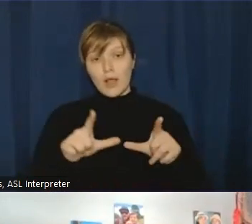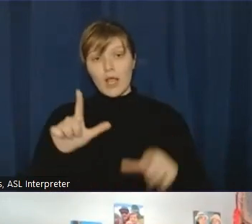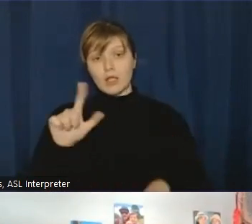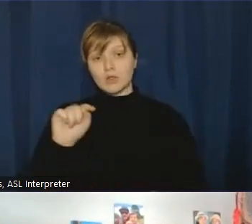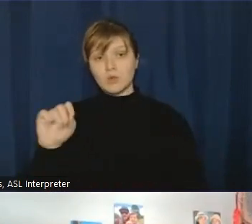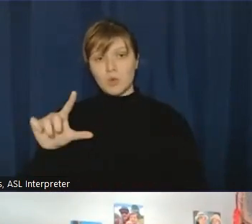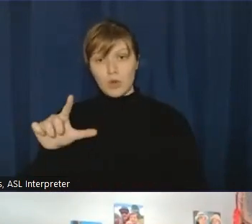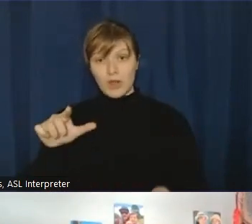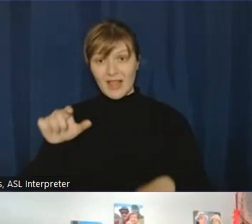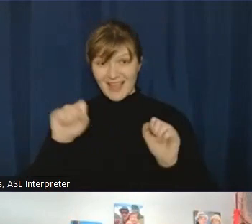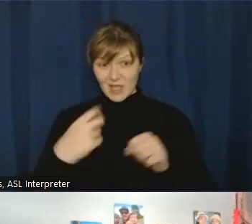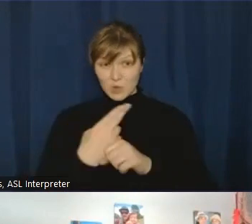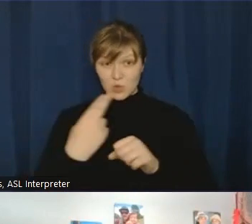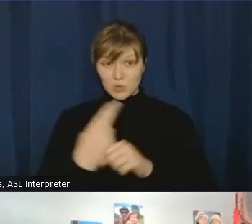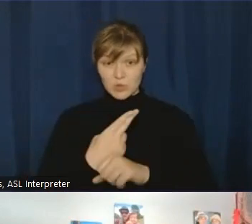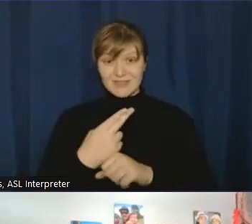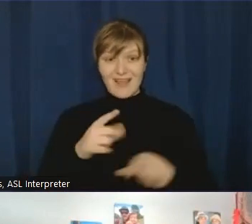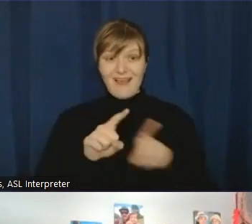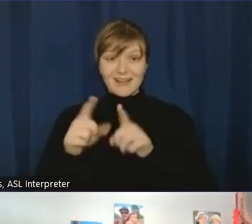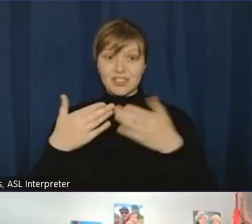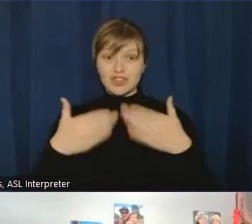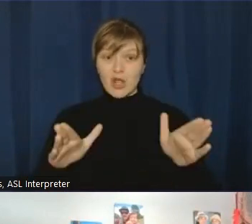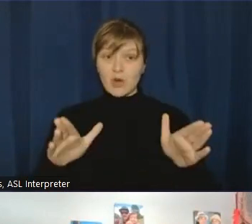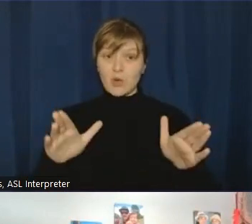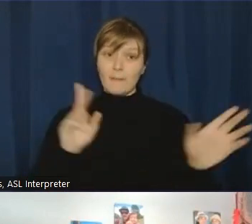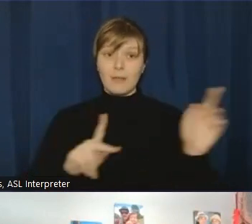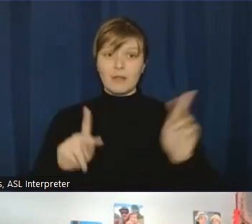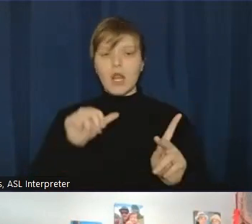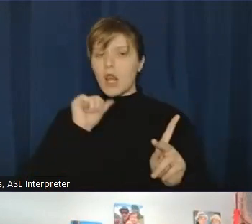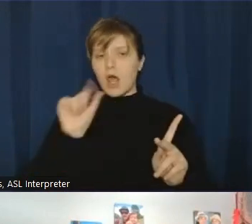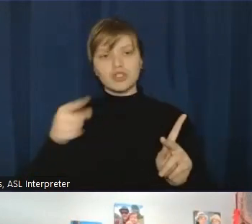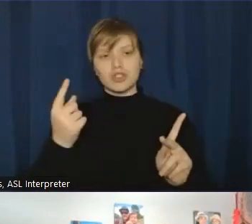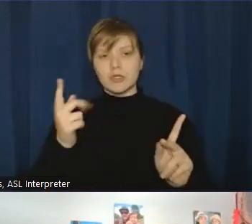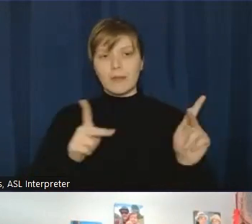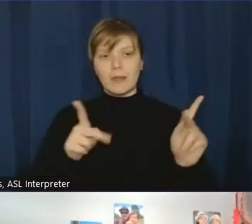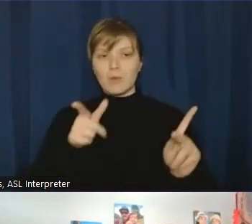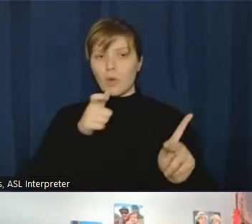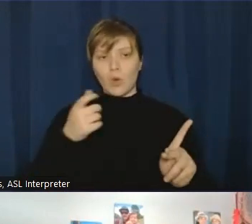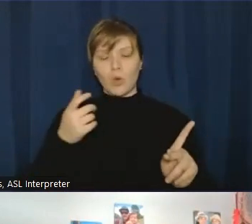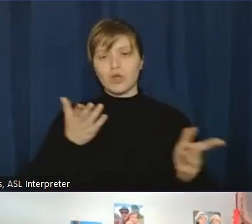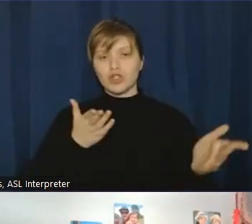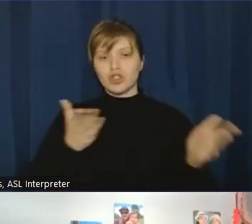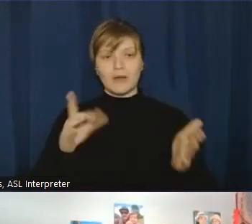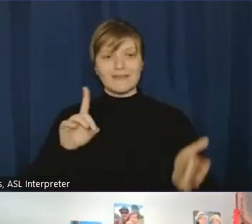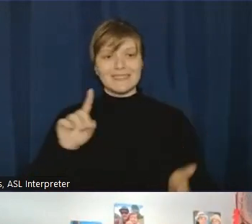rather than just those that serve people with disabilities or those experiencing homelessness?"